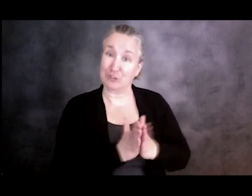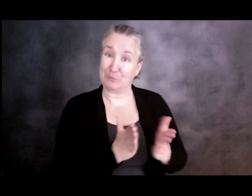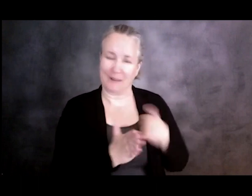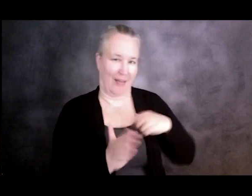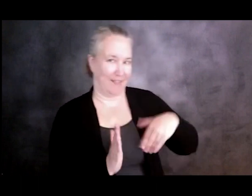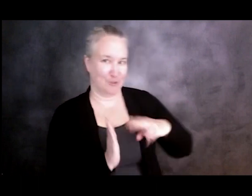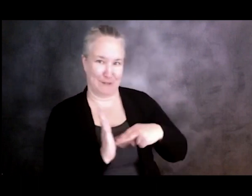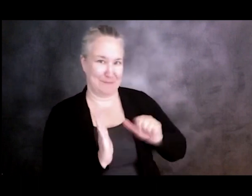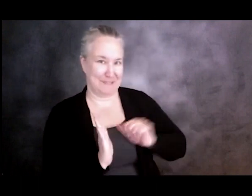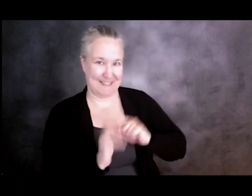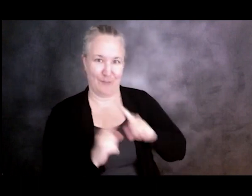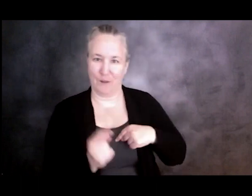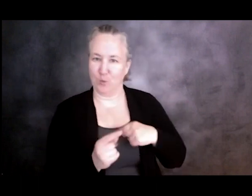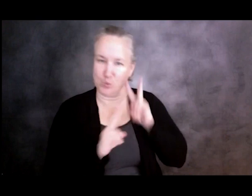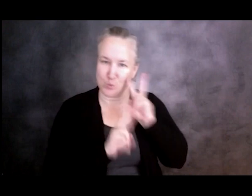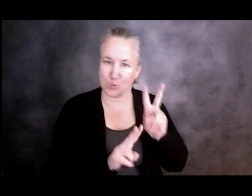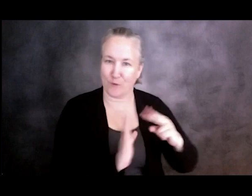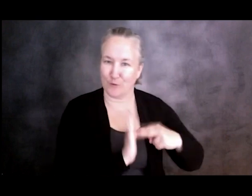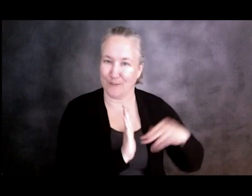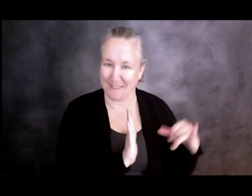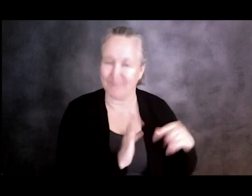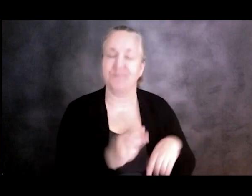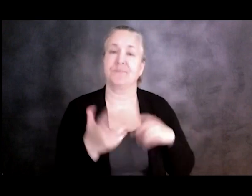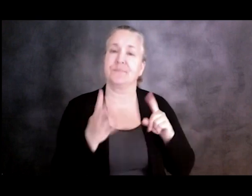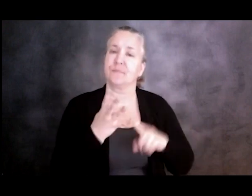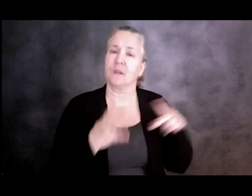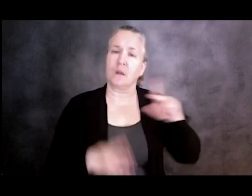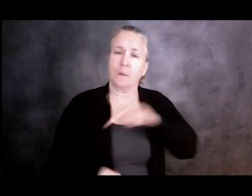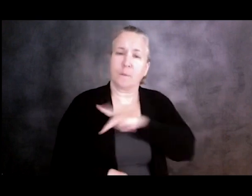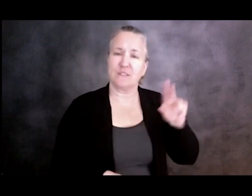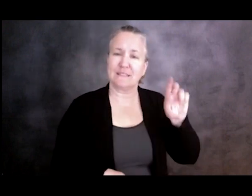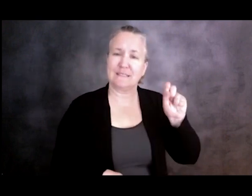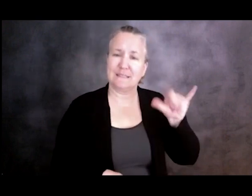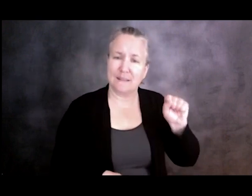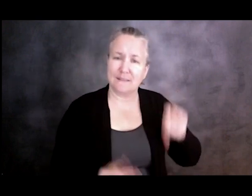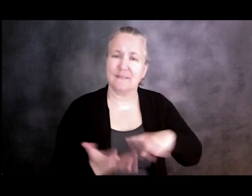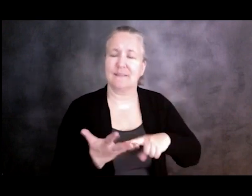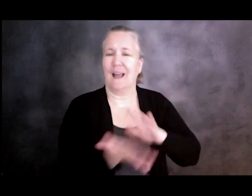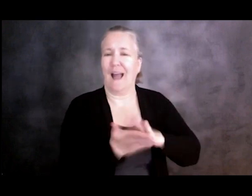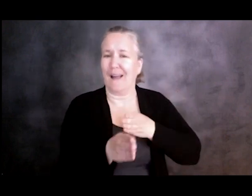but I can't wait to read, personal essays, opinion pieces, academic scholarship.